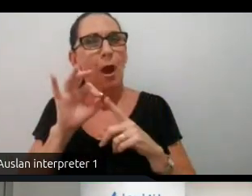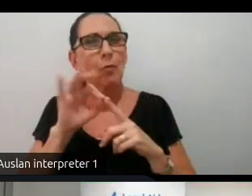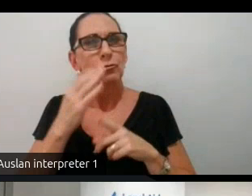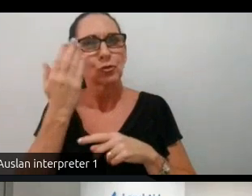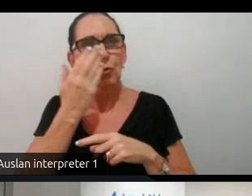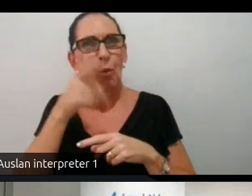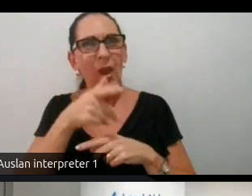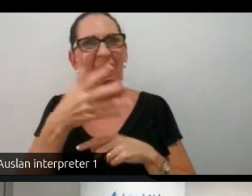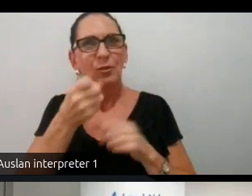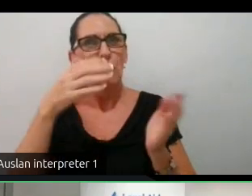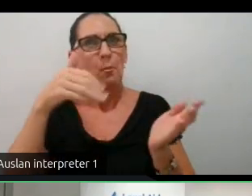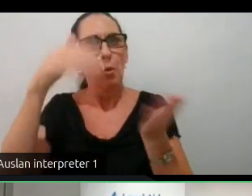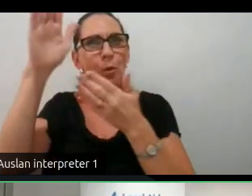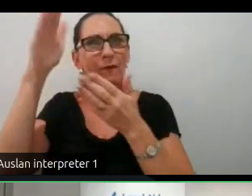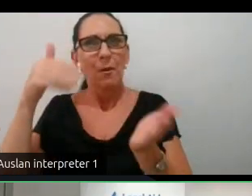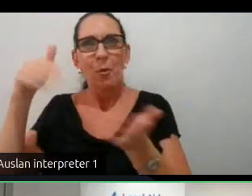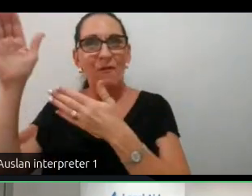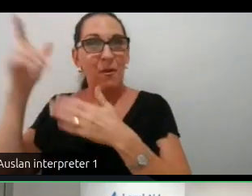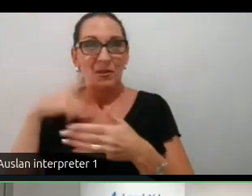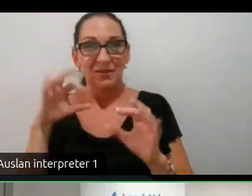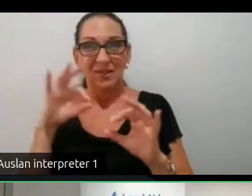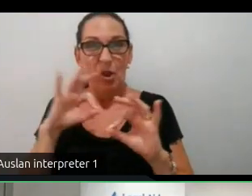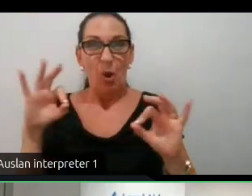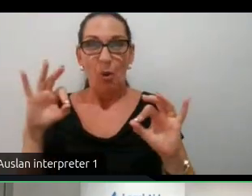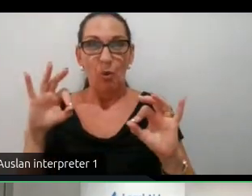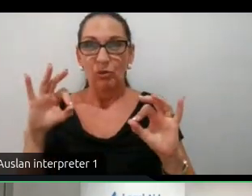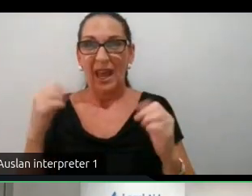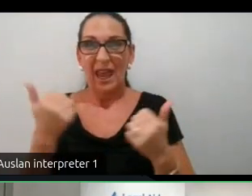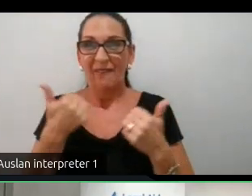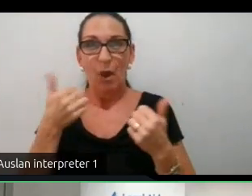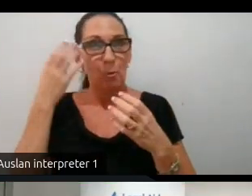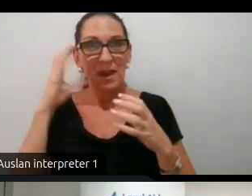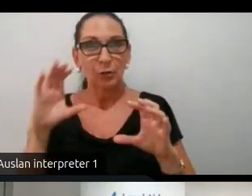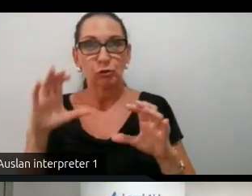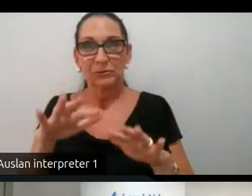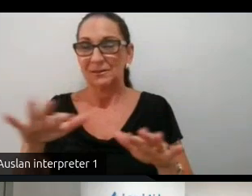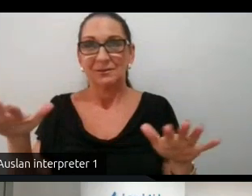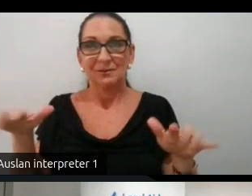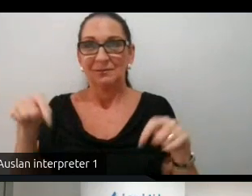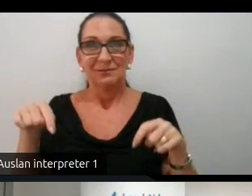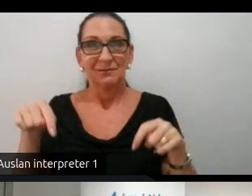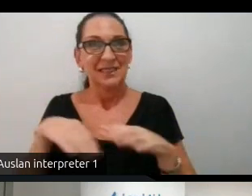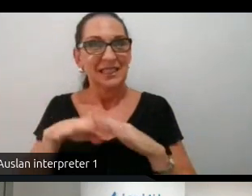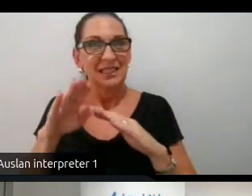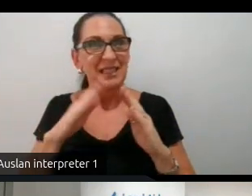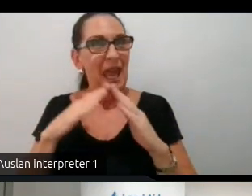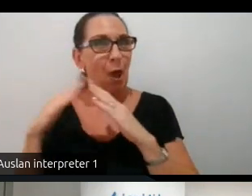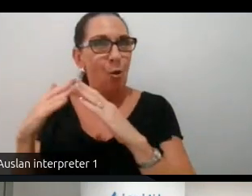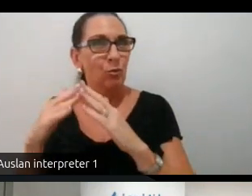primary school had to move away because there wasn't suitable. their homes were rebuilt. So,